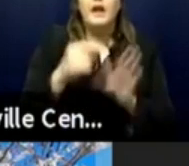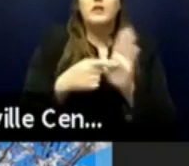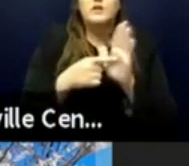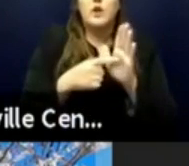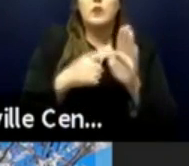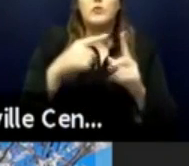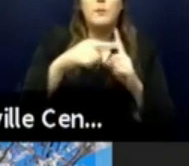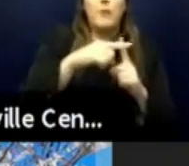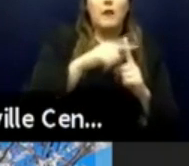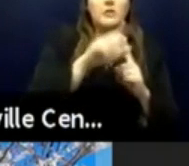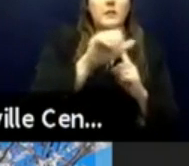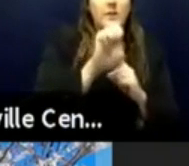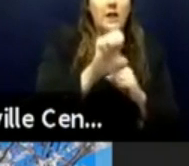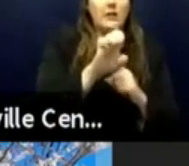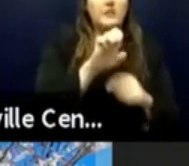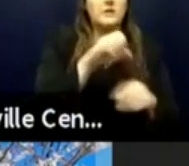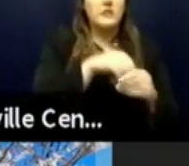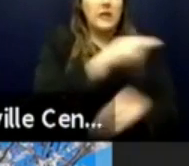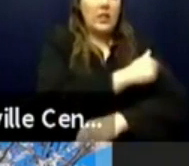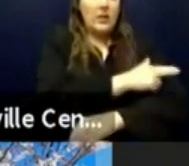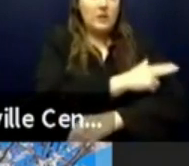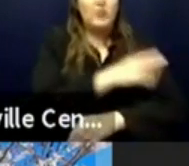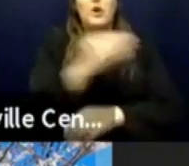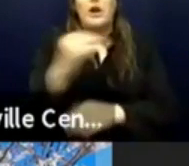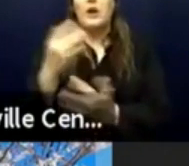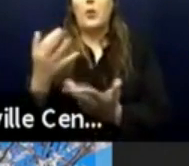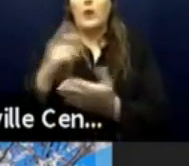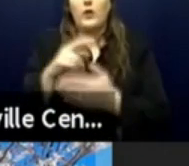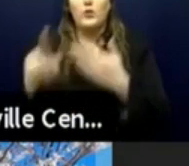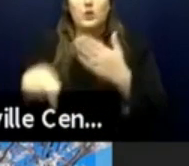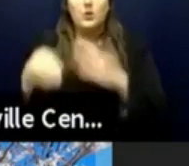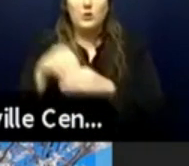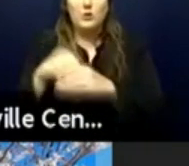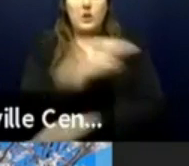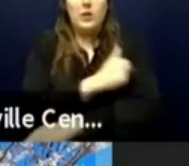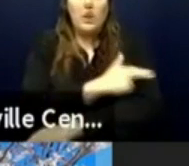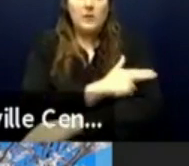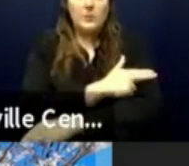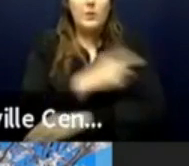OF VENTILATORS IN OUR HOSPITALS. THIS SHOWS THE ADDITIONAL SURGE CAPACITY FOR THESE CATEGORIES